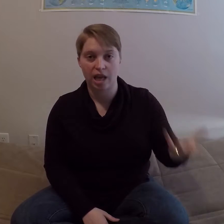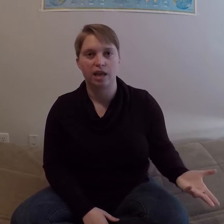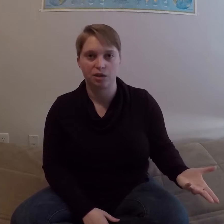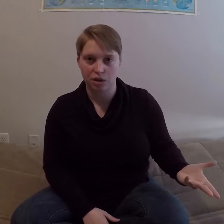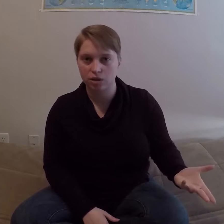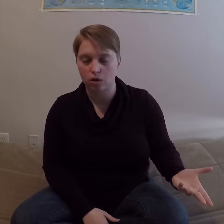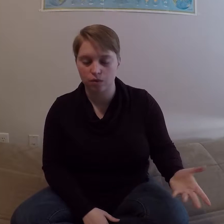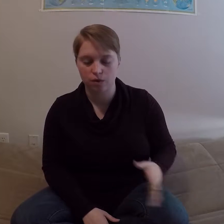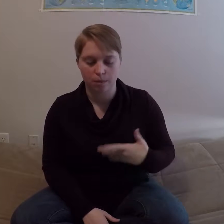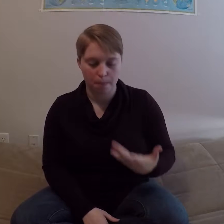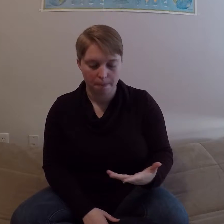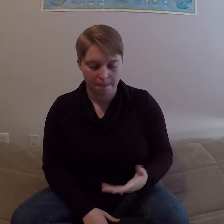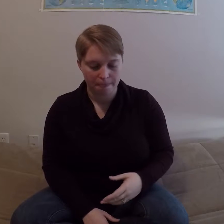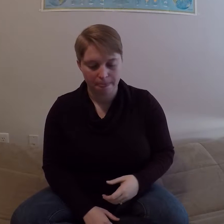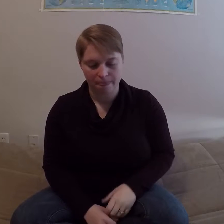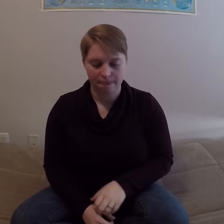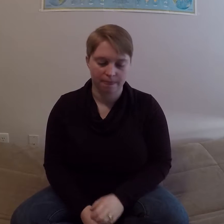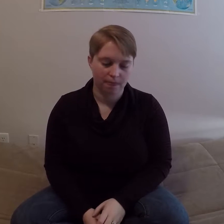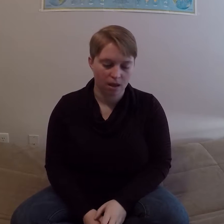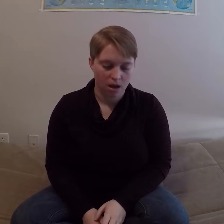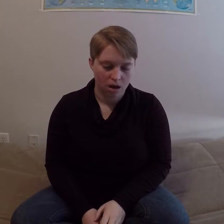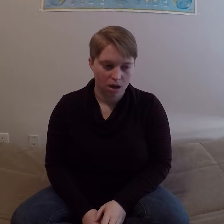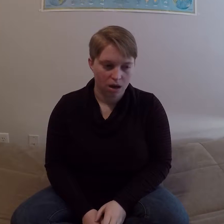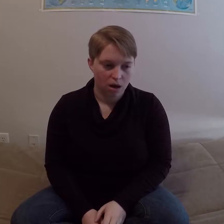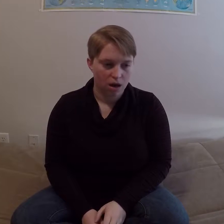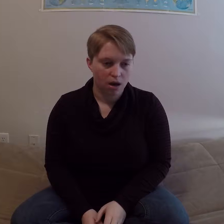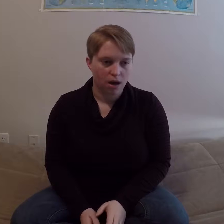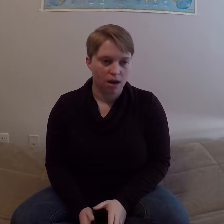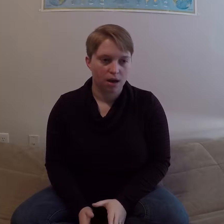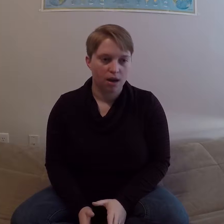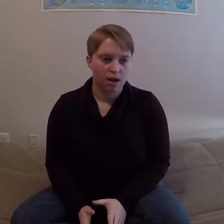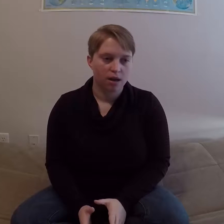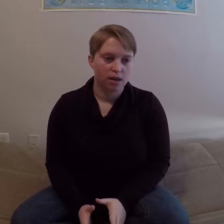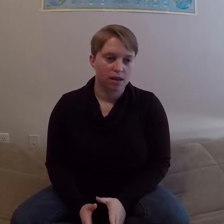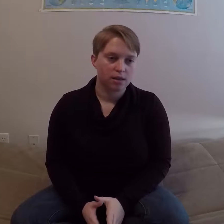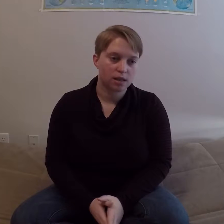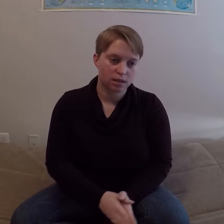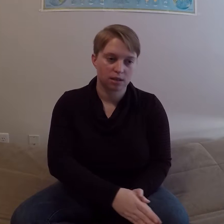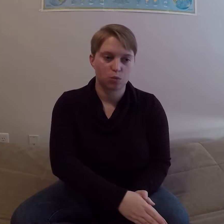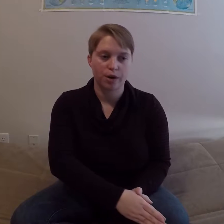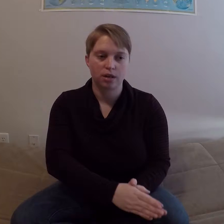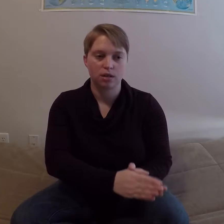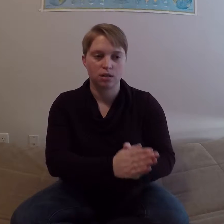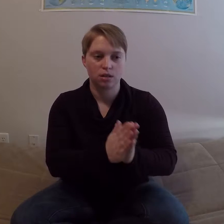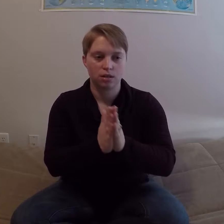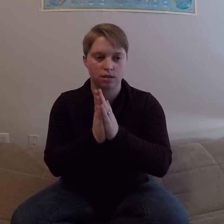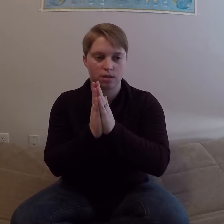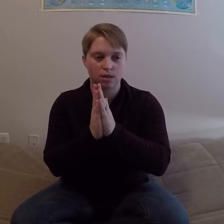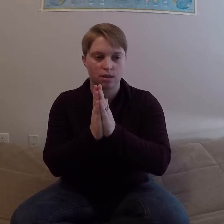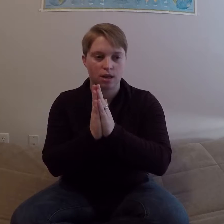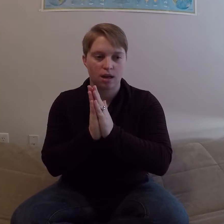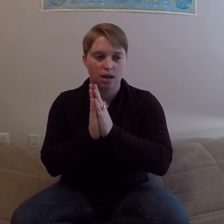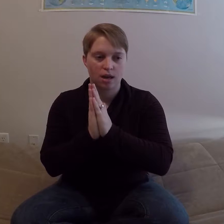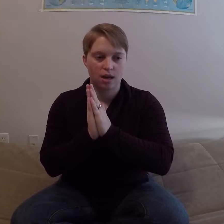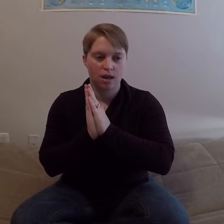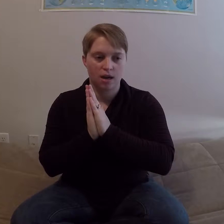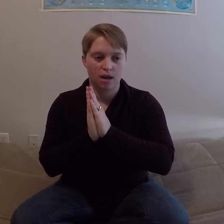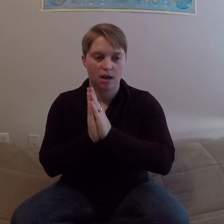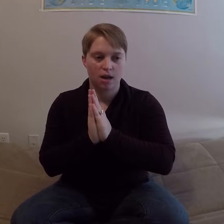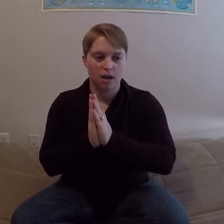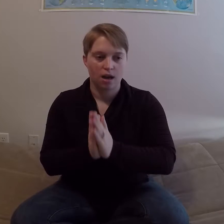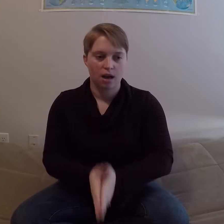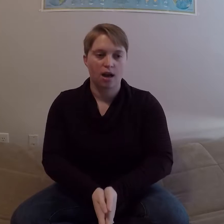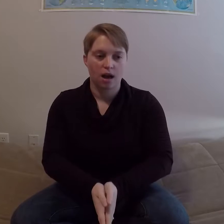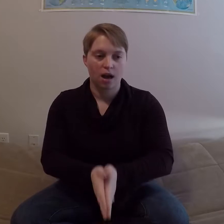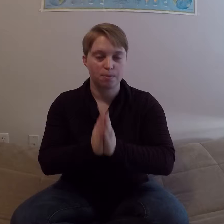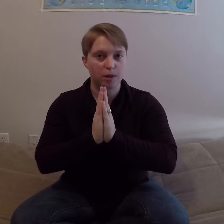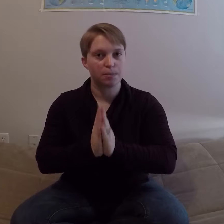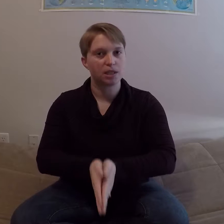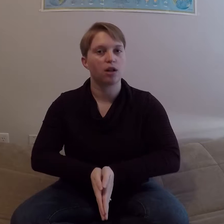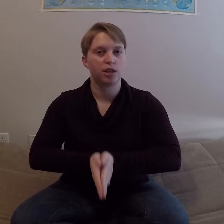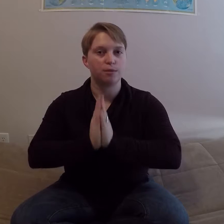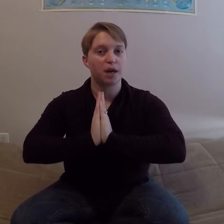can’t hear ourselves. This is where I’m going to be telling you